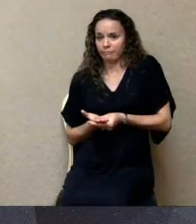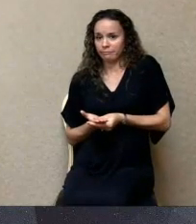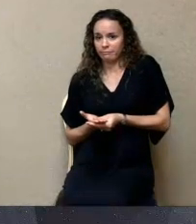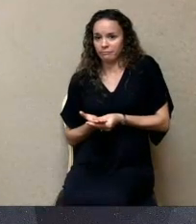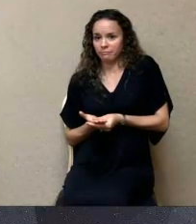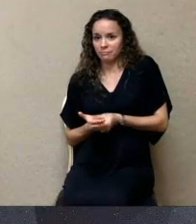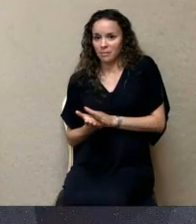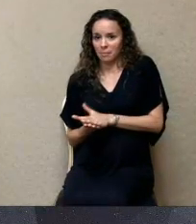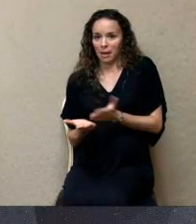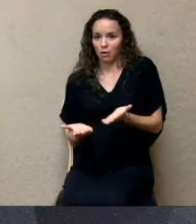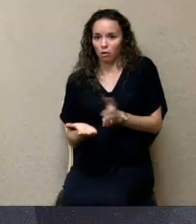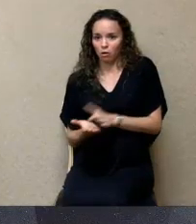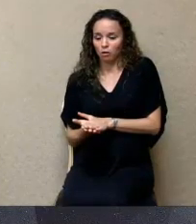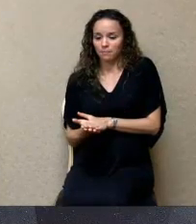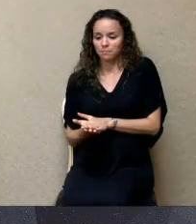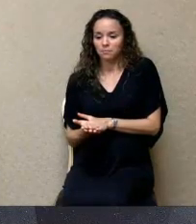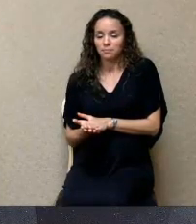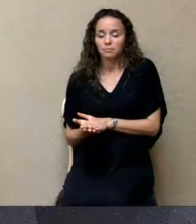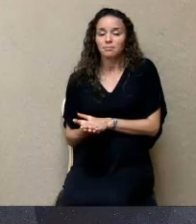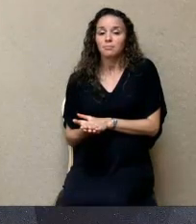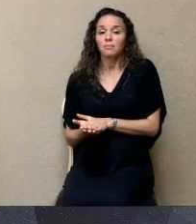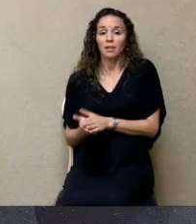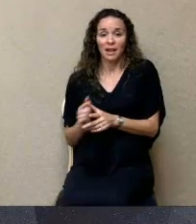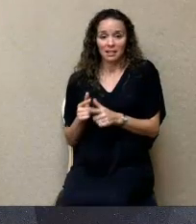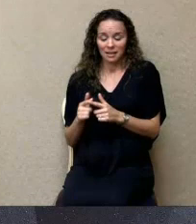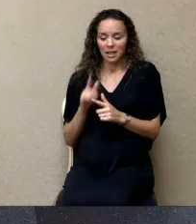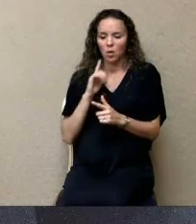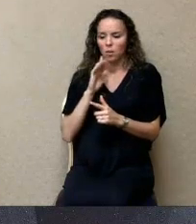That's a great idea. And they'll take pictures of things that have worked and